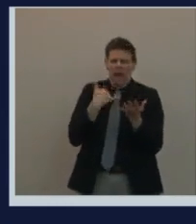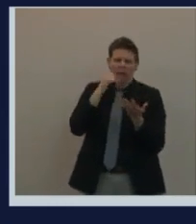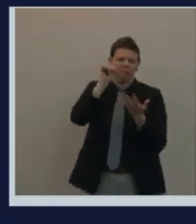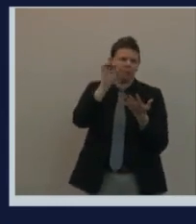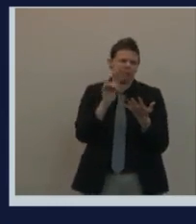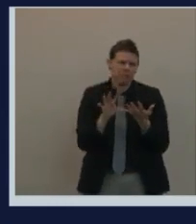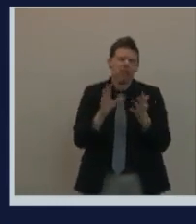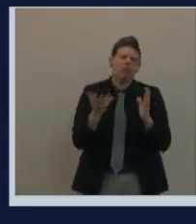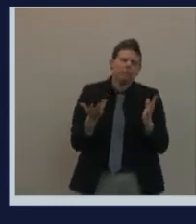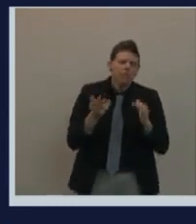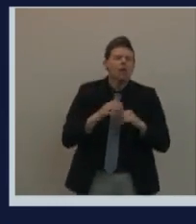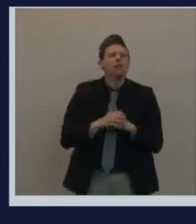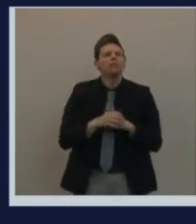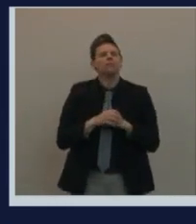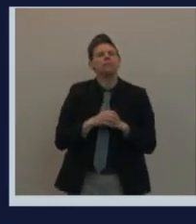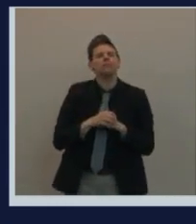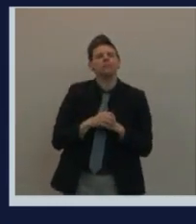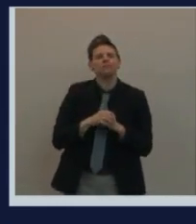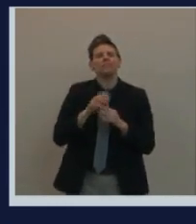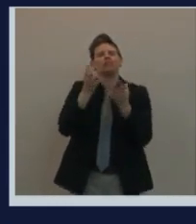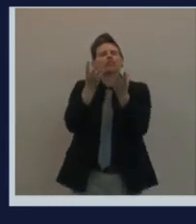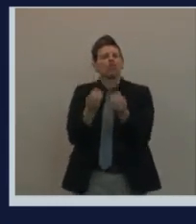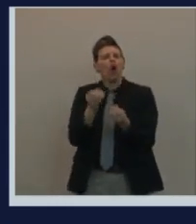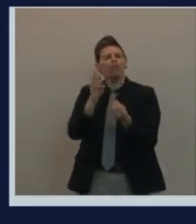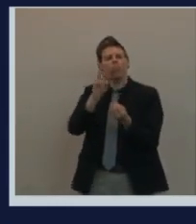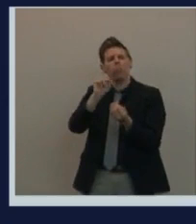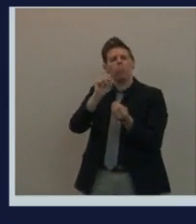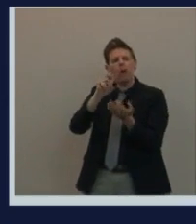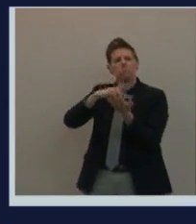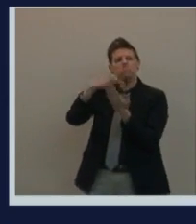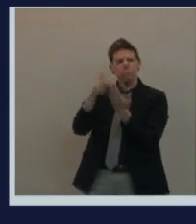I WANT TO TALK A LITTLE BIT ABOUT THIS.